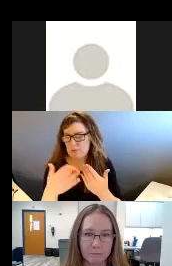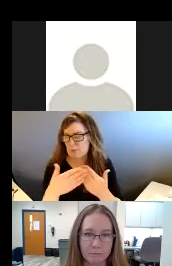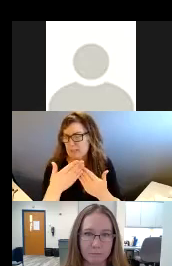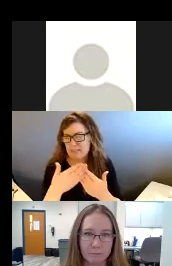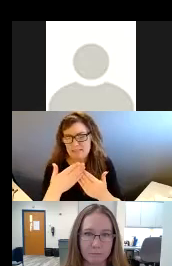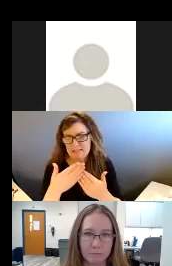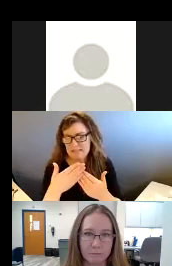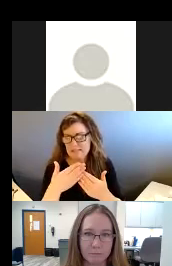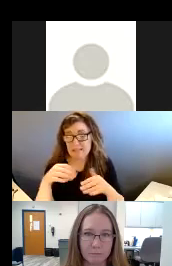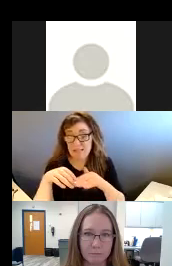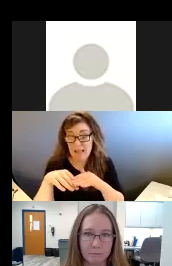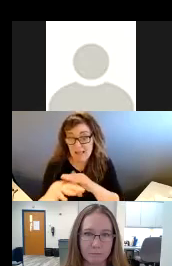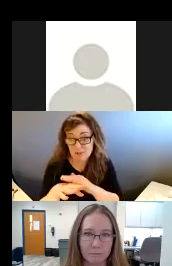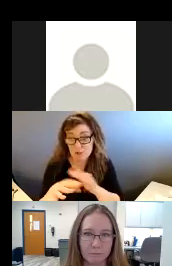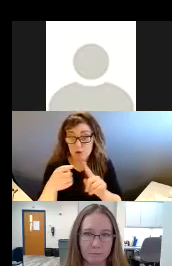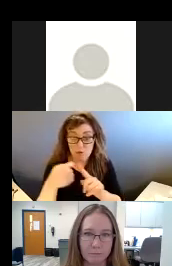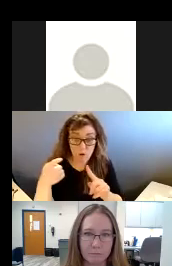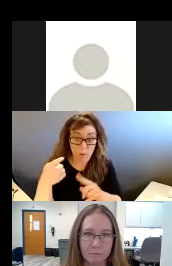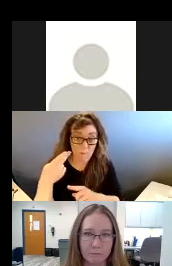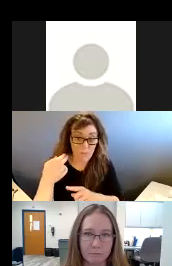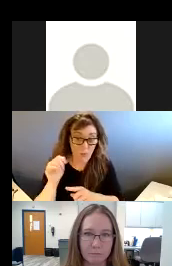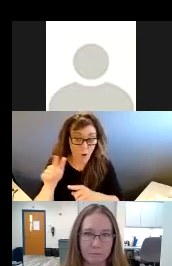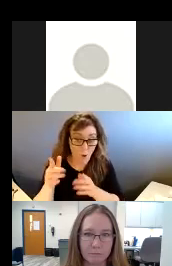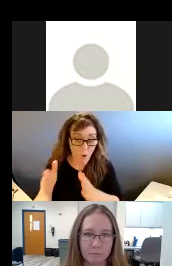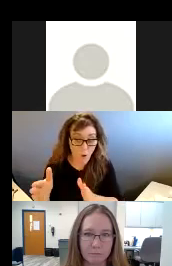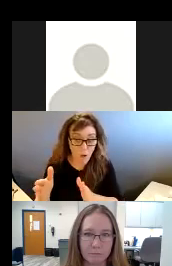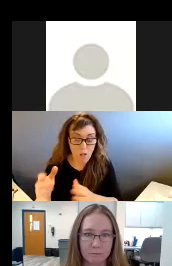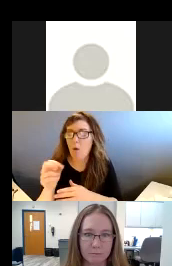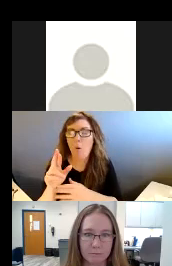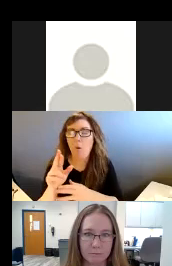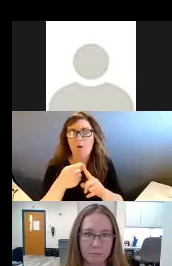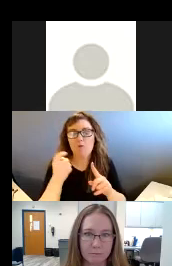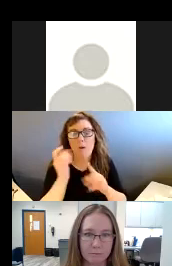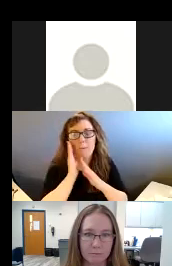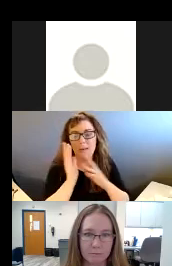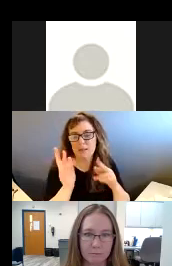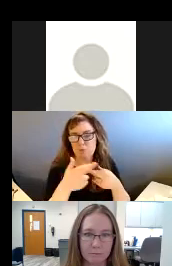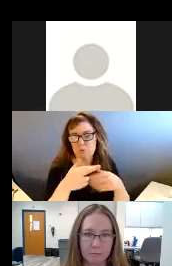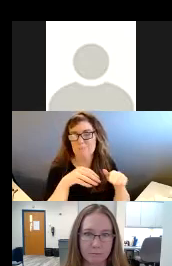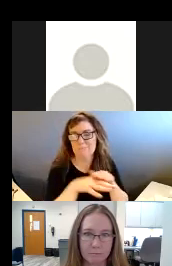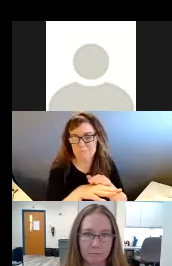HALLWAY OR FROM THE PATIENT'S ROOM GETTING IN AND OUT. WE CAN ALSO SEE NEW FLOORING, NEW LAMINATE